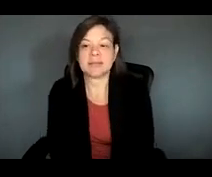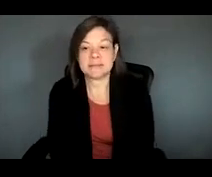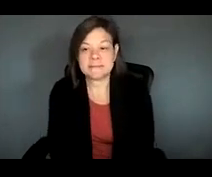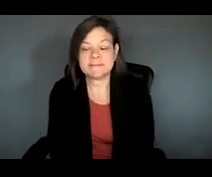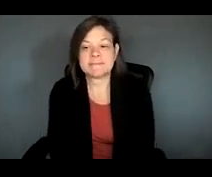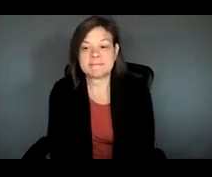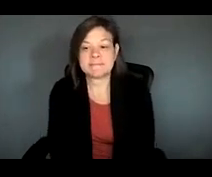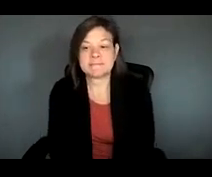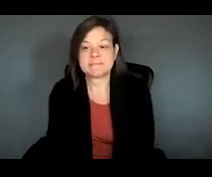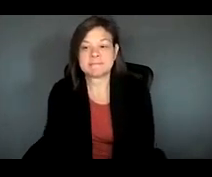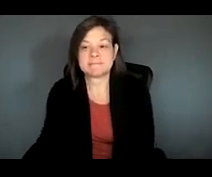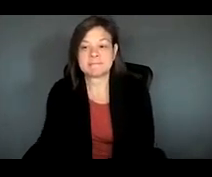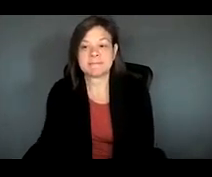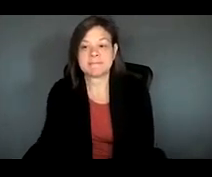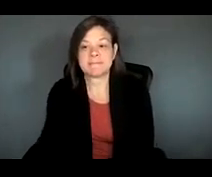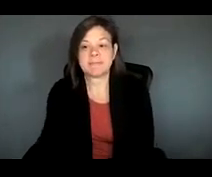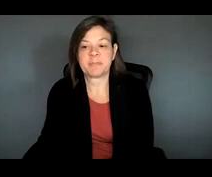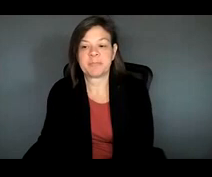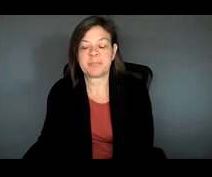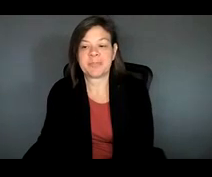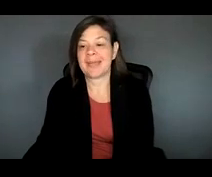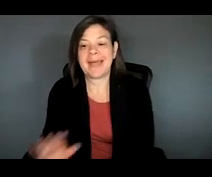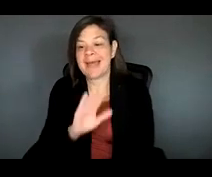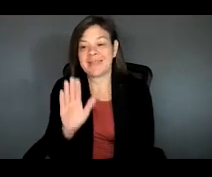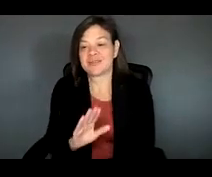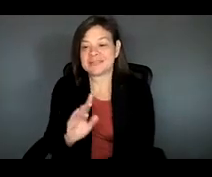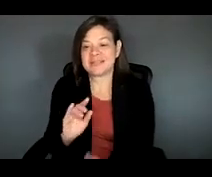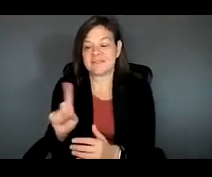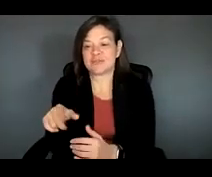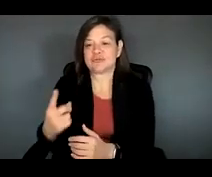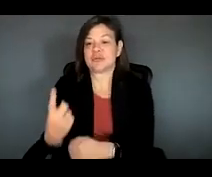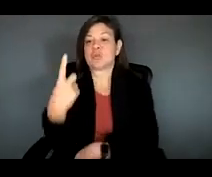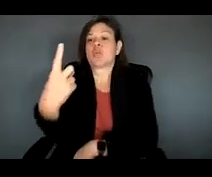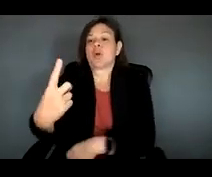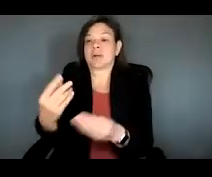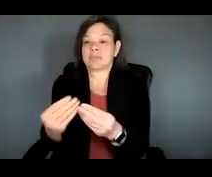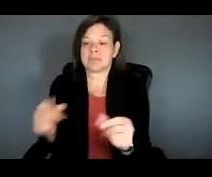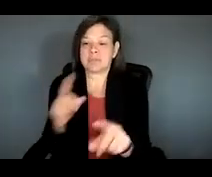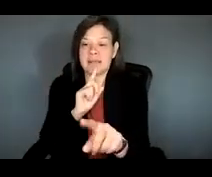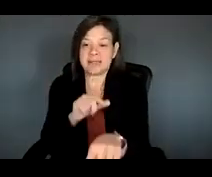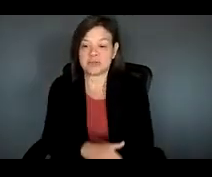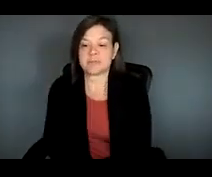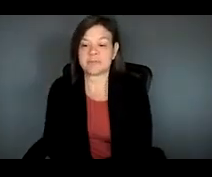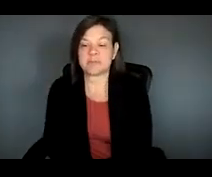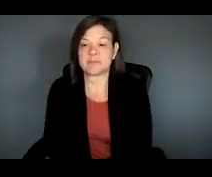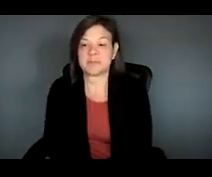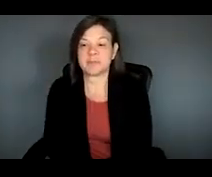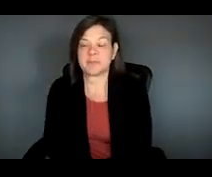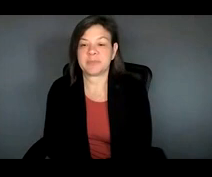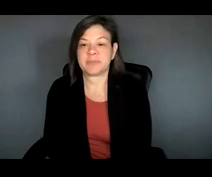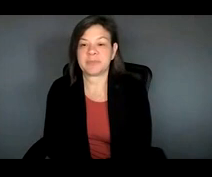that, one, that there's ever just one solution. And, two, that eighty minutes may not be enough